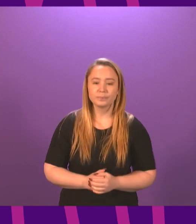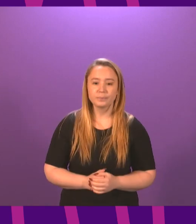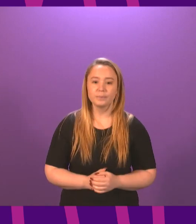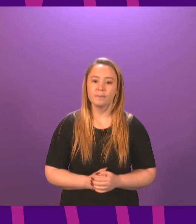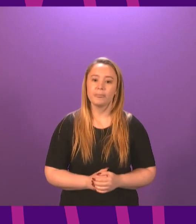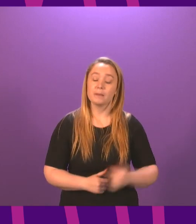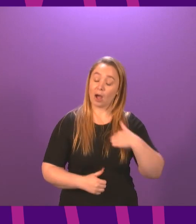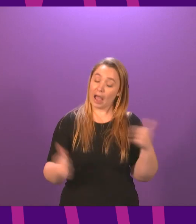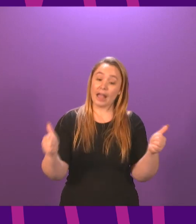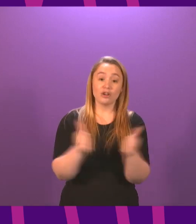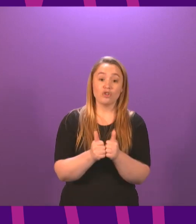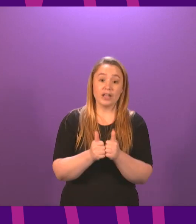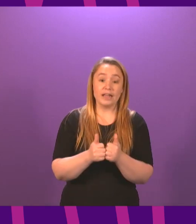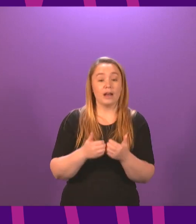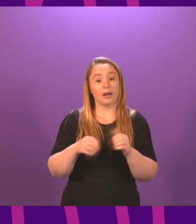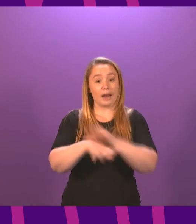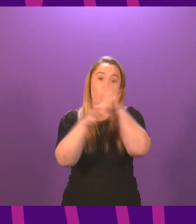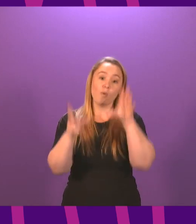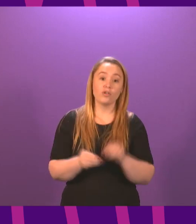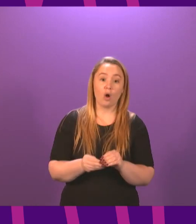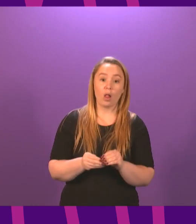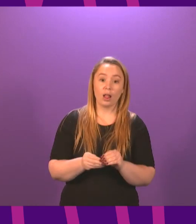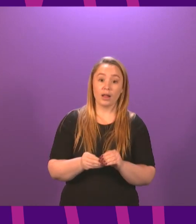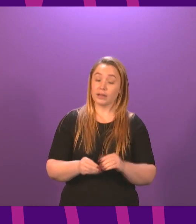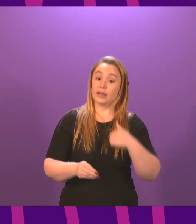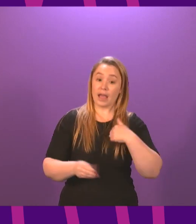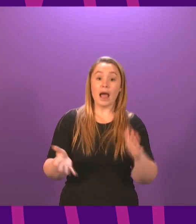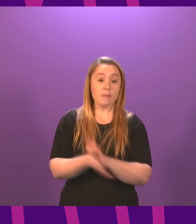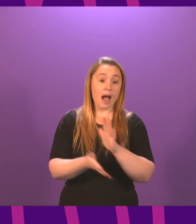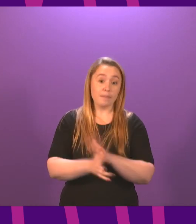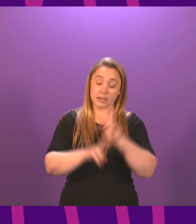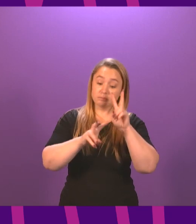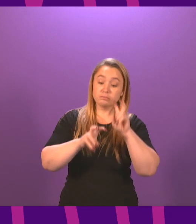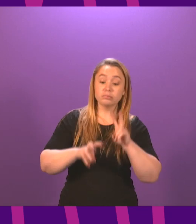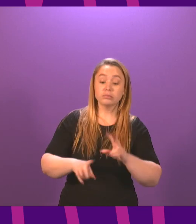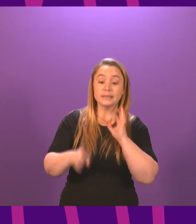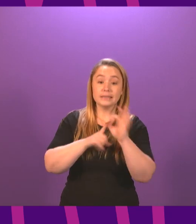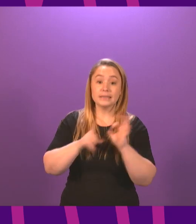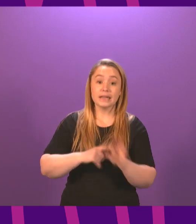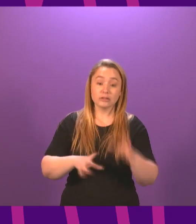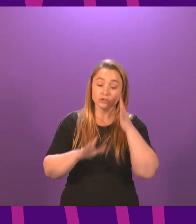I agree with Patrick Harvie on the generality of his point. I am very happy to look at the